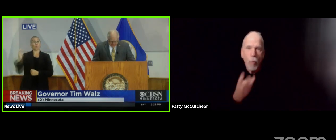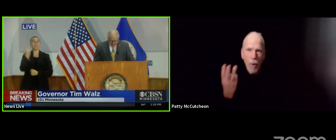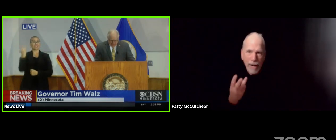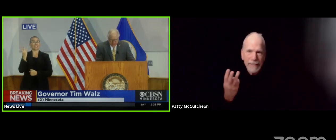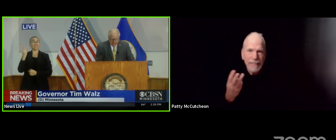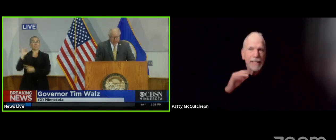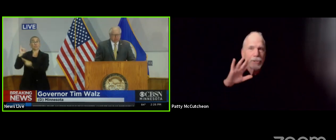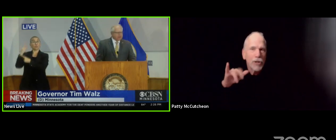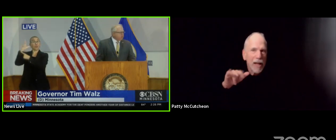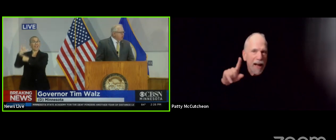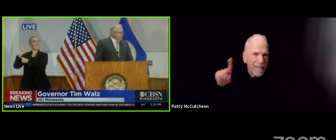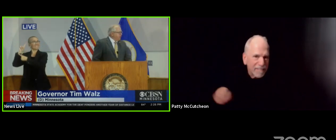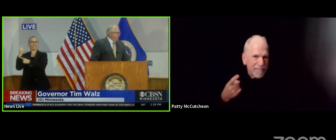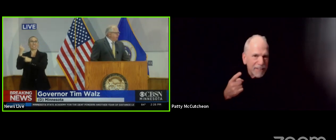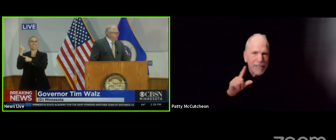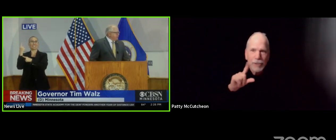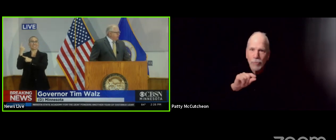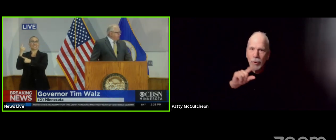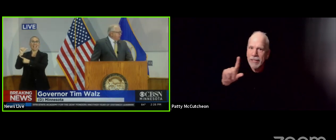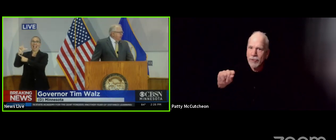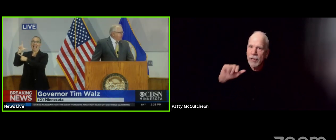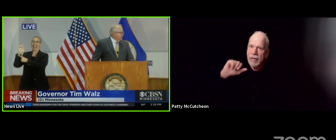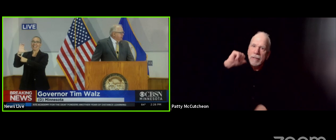THANK YOU, ALL, FOR THE ADVOCACY THAT YOU'VE DONE.